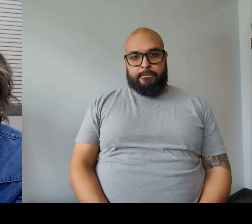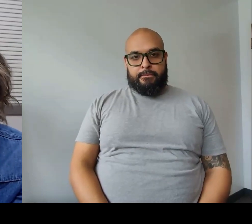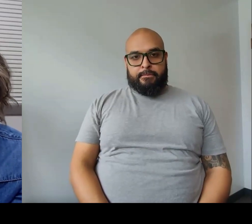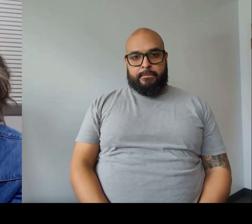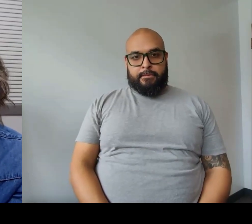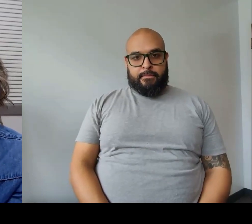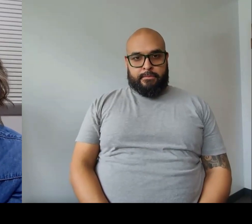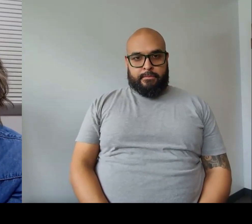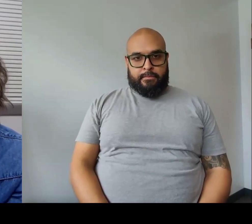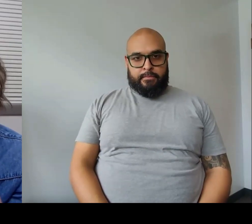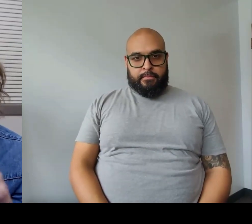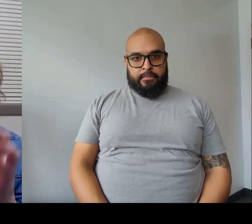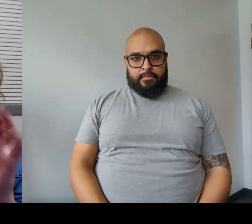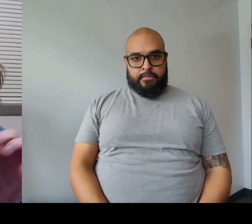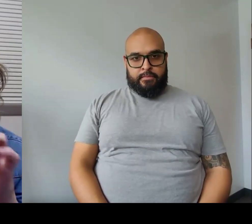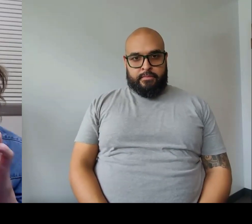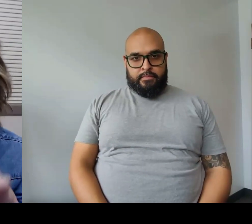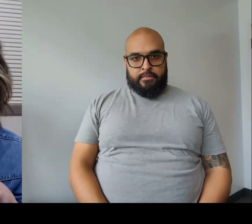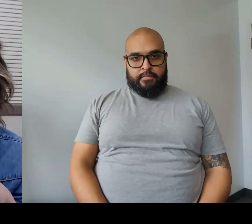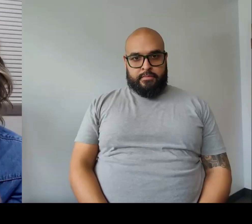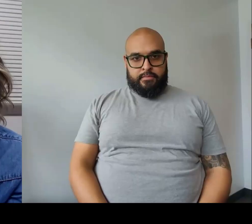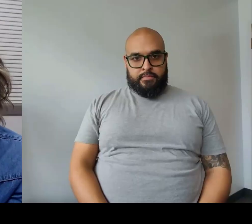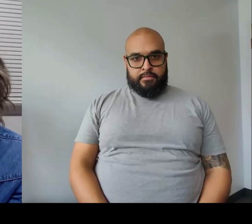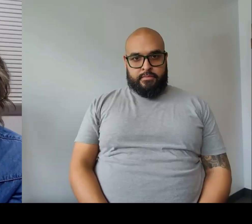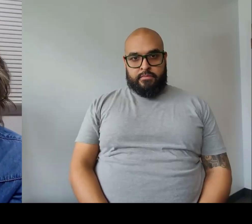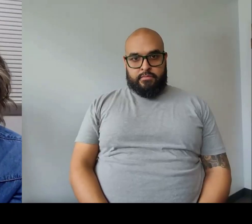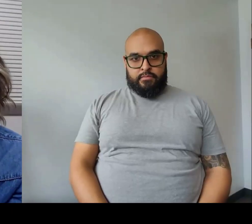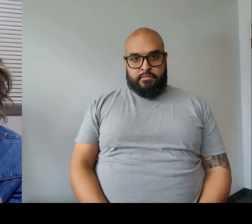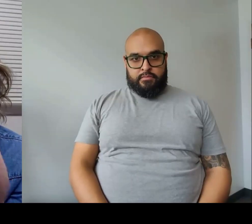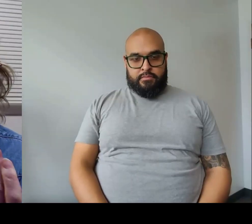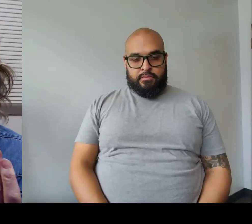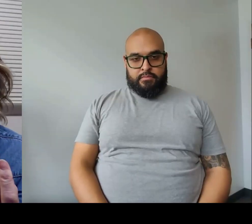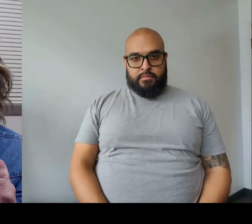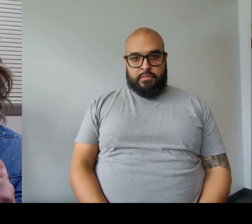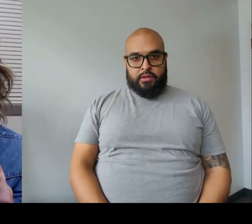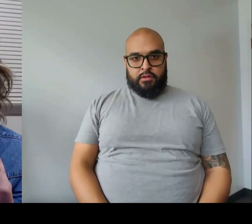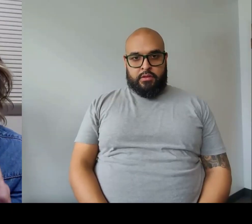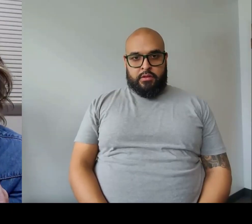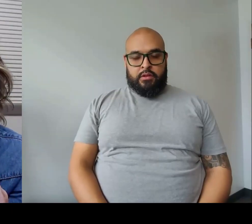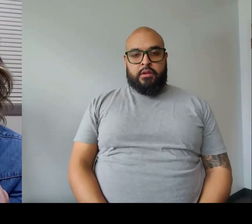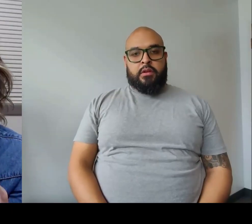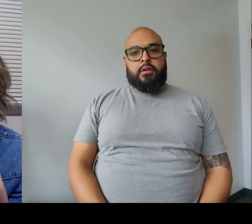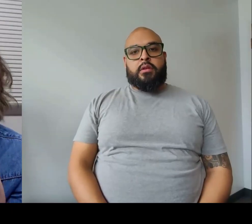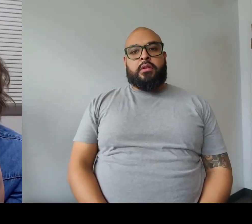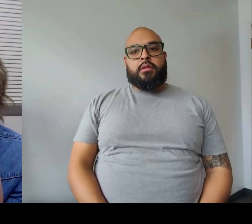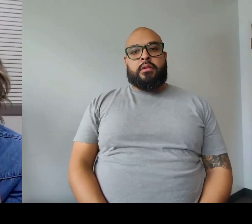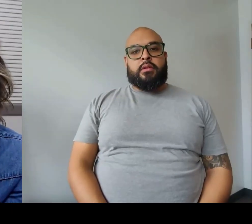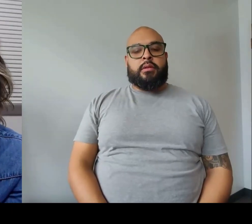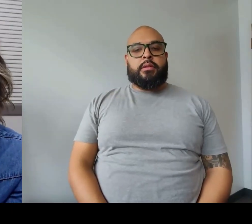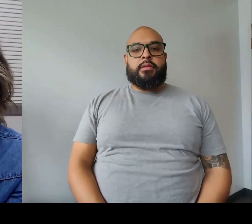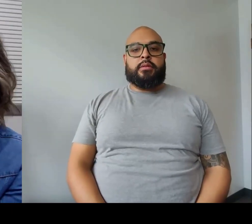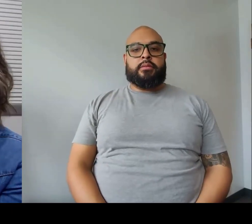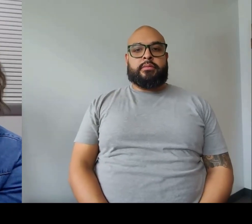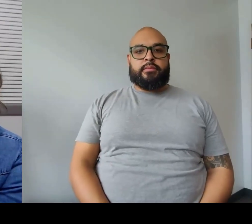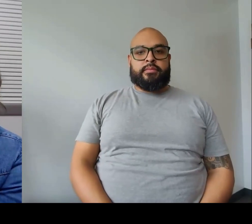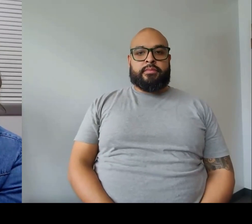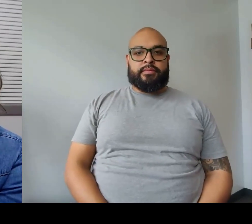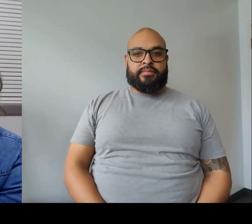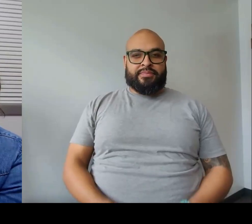SLD, or you can take pieces out of it, use it for whatever your need may be, whatever your assessment question may be.